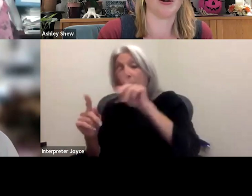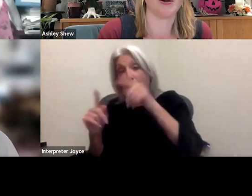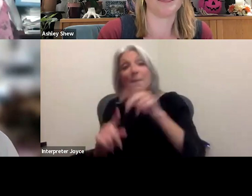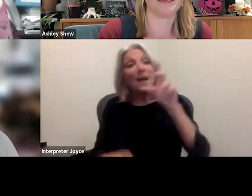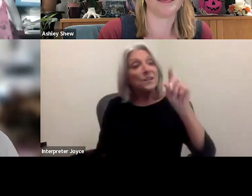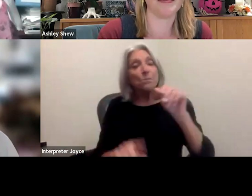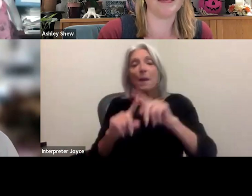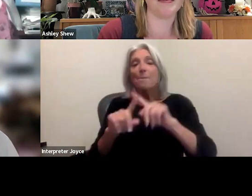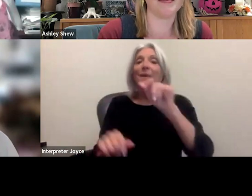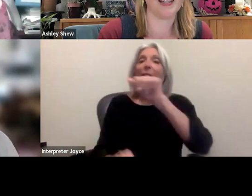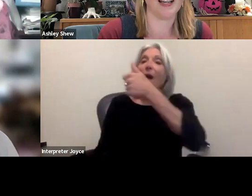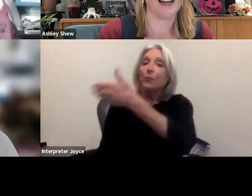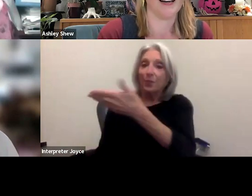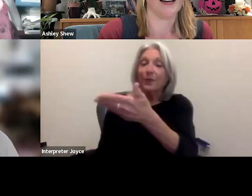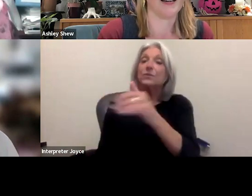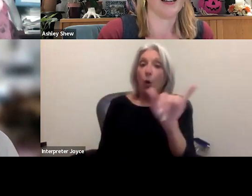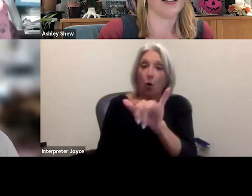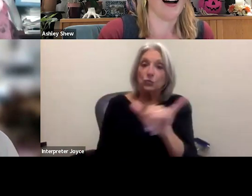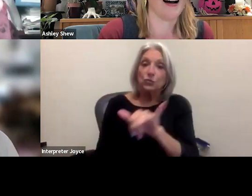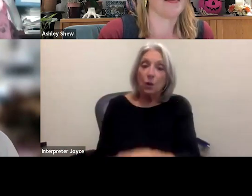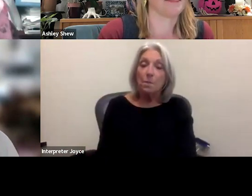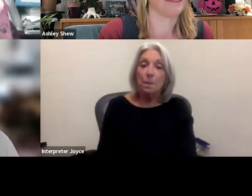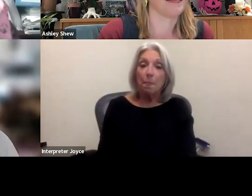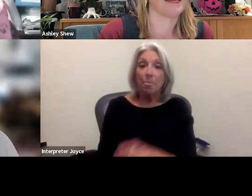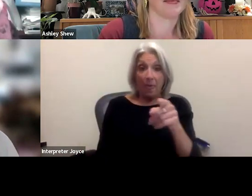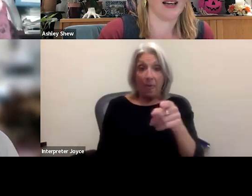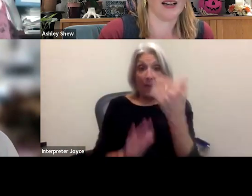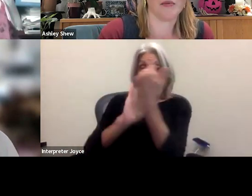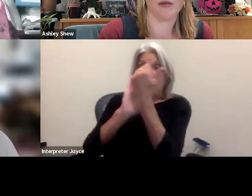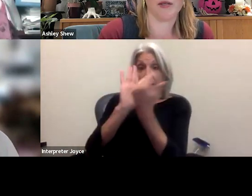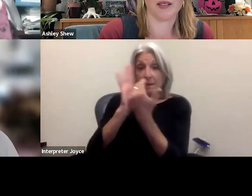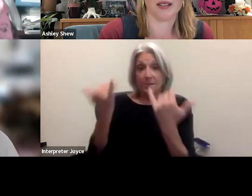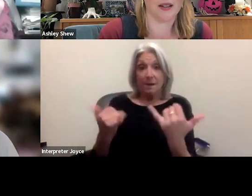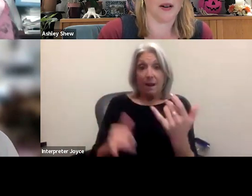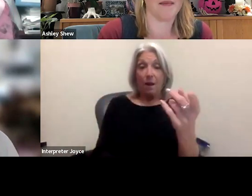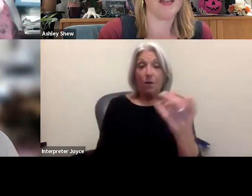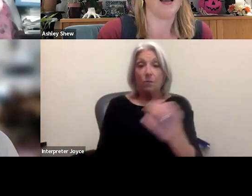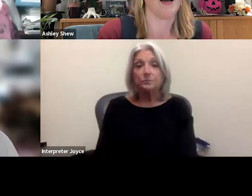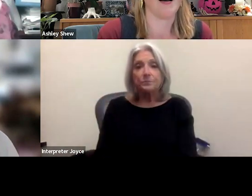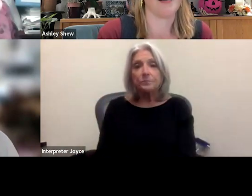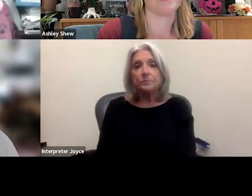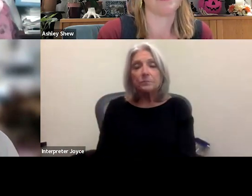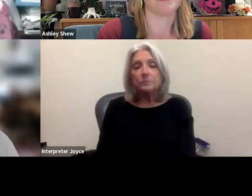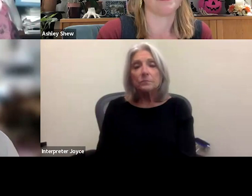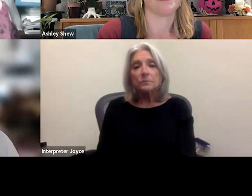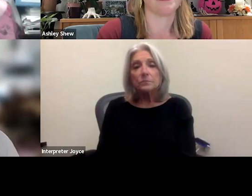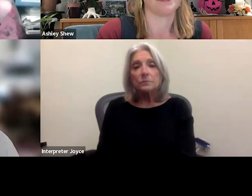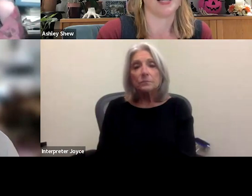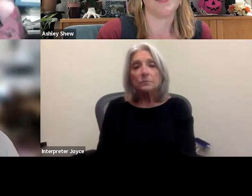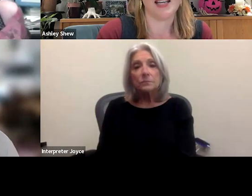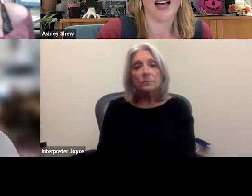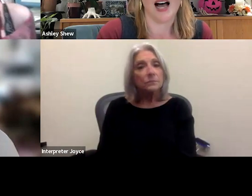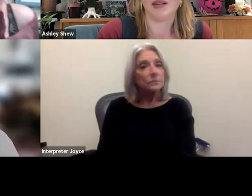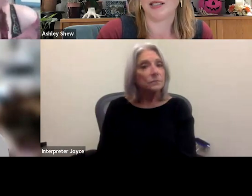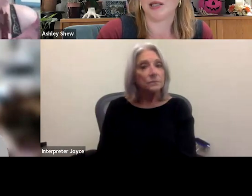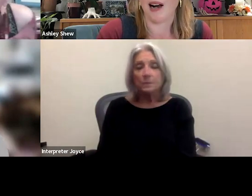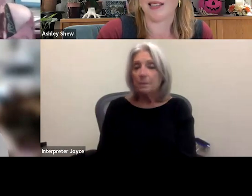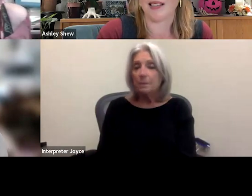So here-- I'm going to move this. All right. Even the accommodations process--